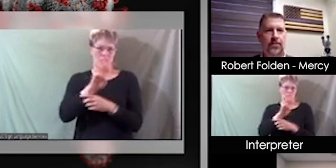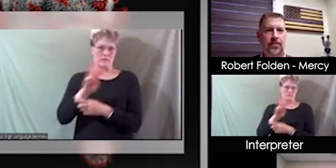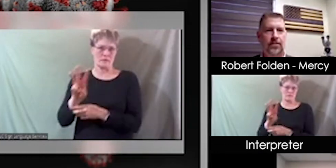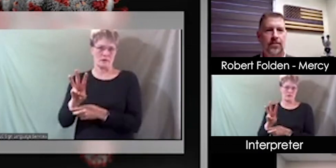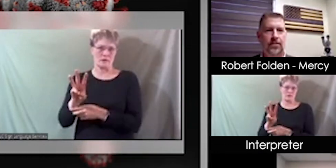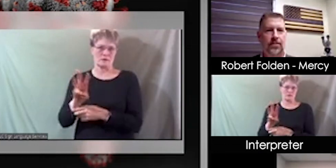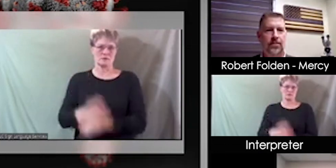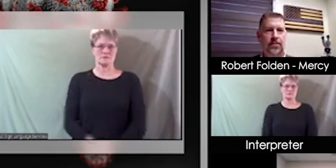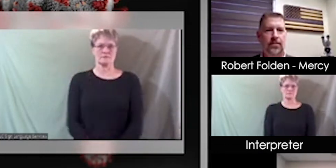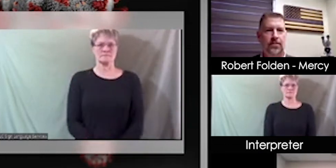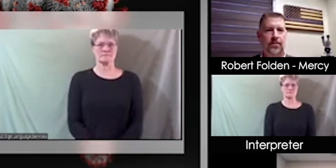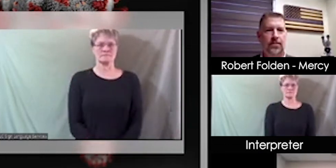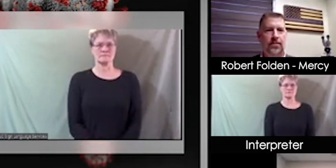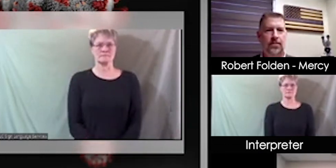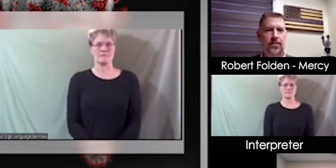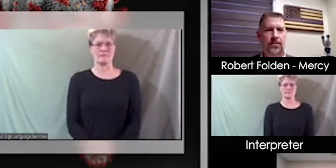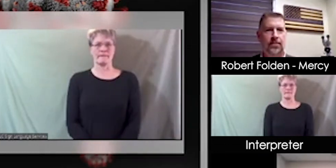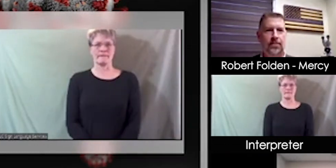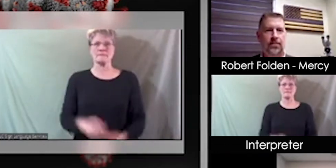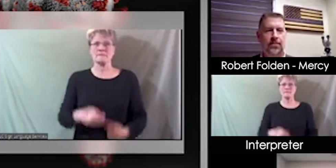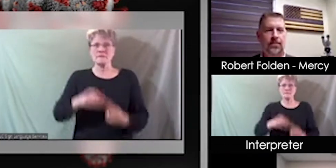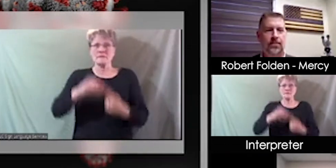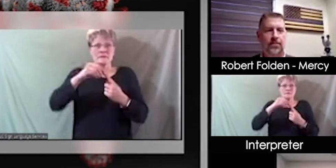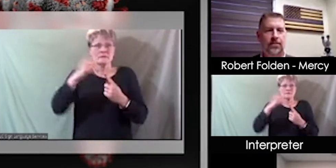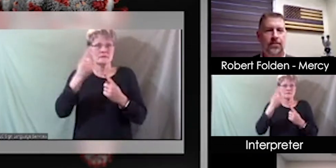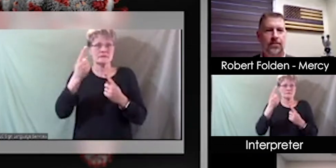comes up that we feel like we need to share before that time.